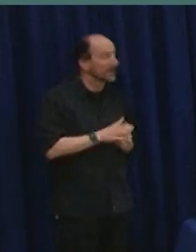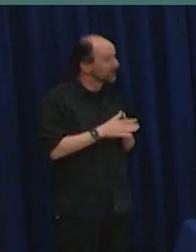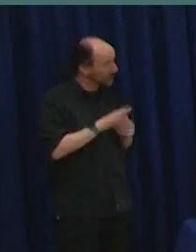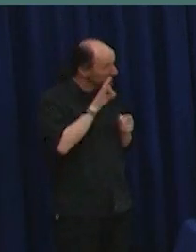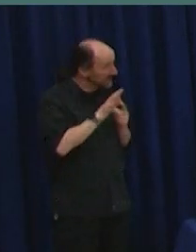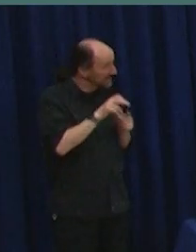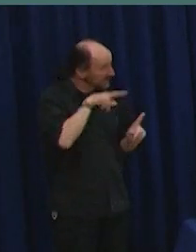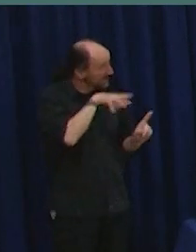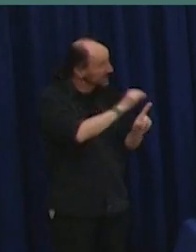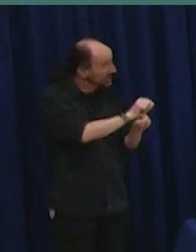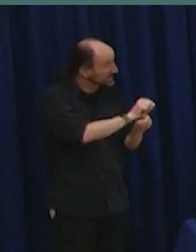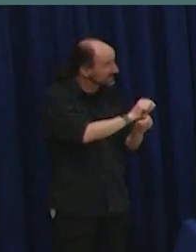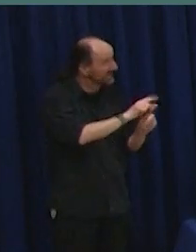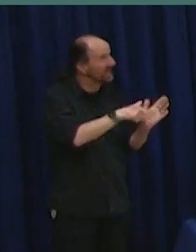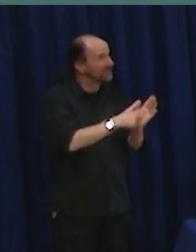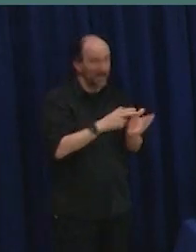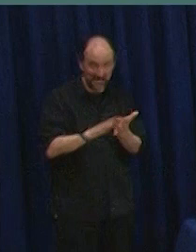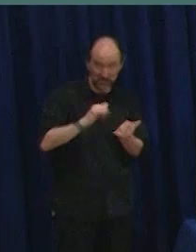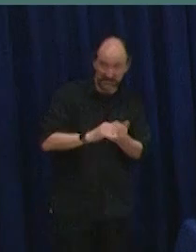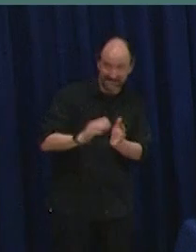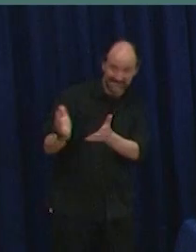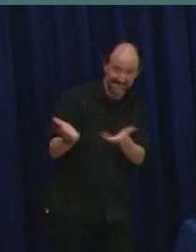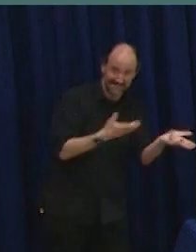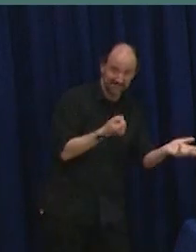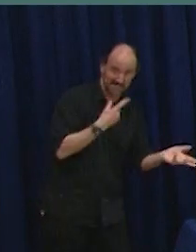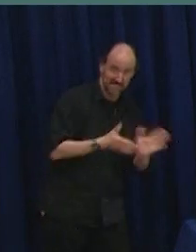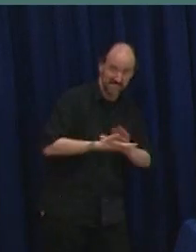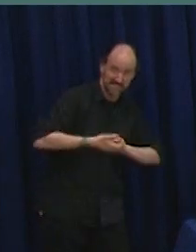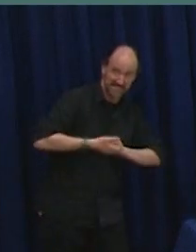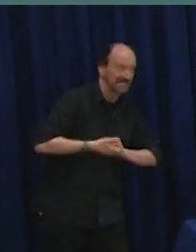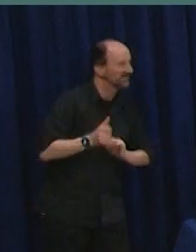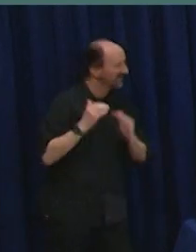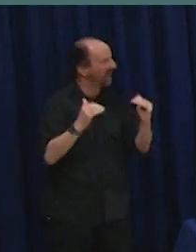give out medication okay, we're pretty short of money, there is a high threshold. It's in America